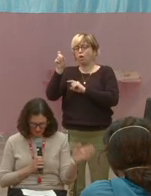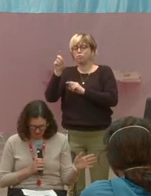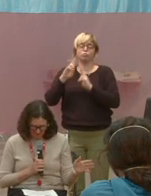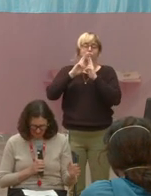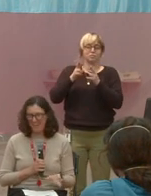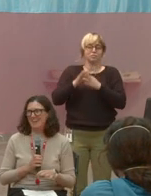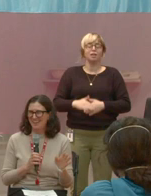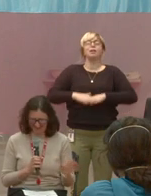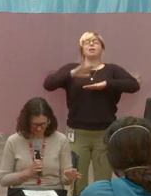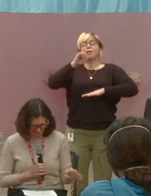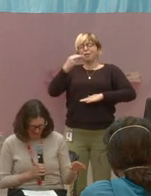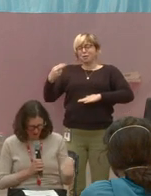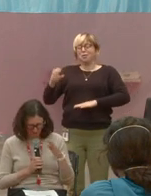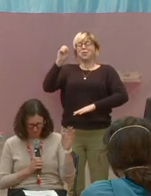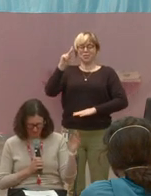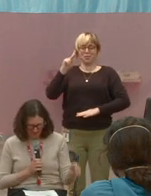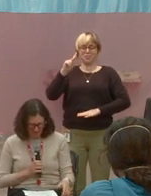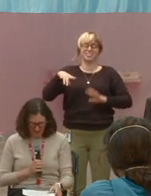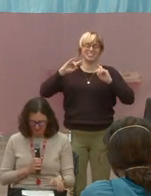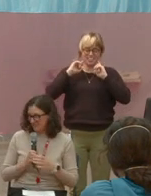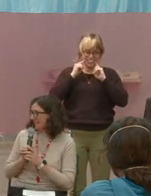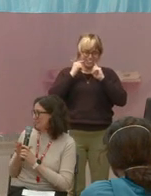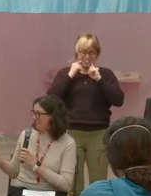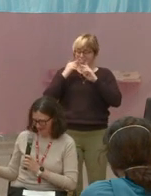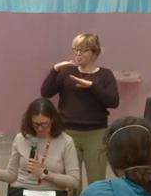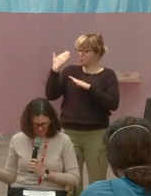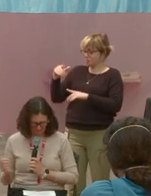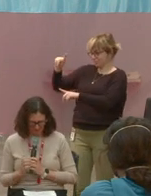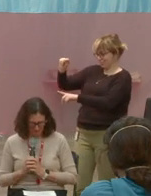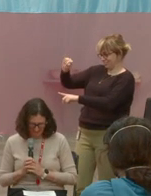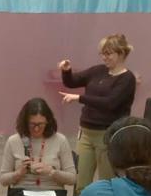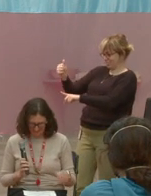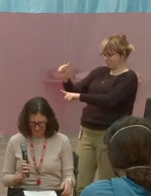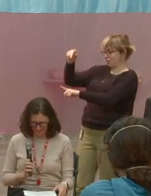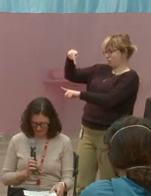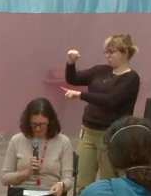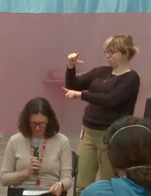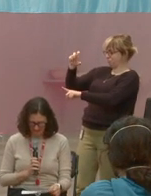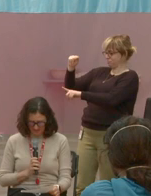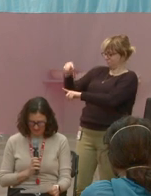Okay! taisha paggett, to my right, makes things and is